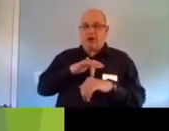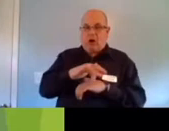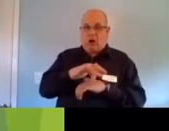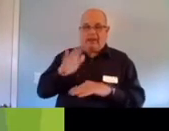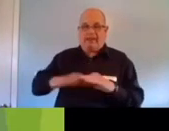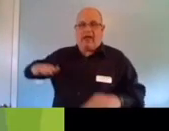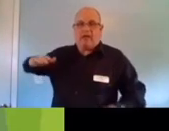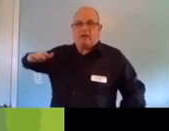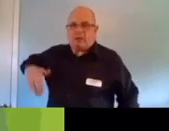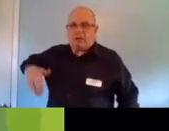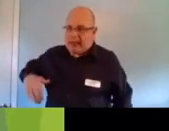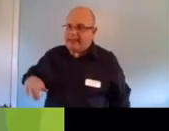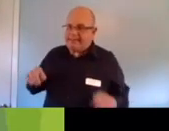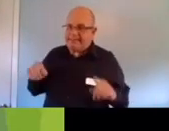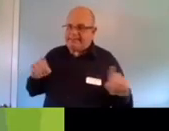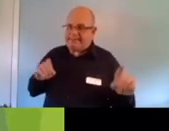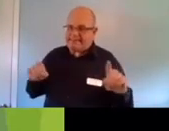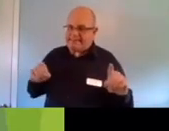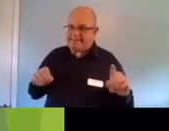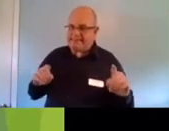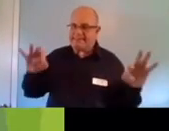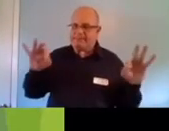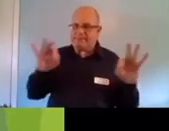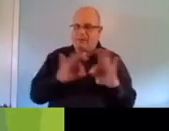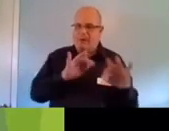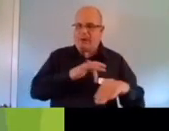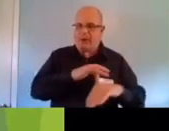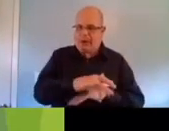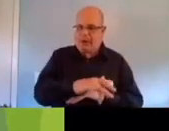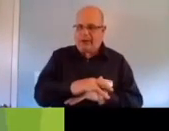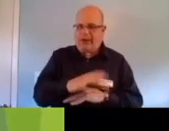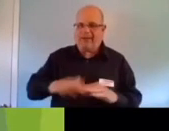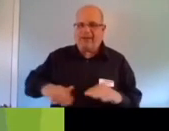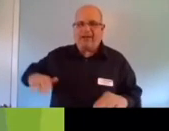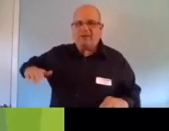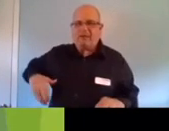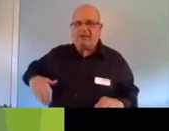we don't ‑‑ it's doing it too early versus too late can have bad ramifications for a